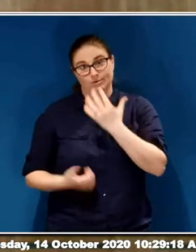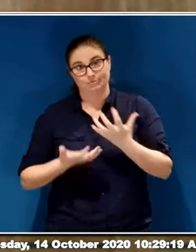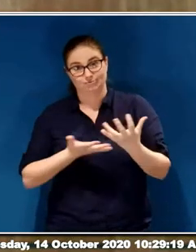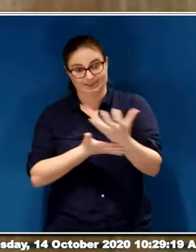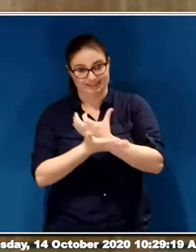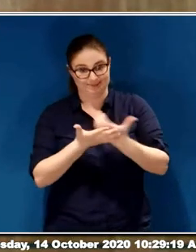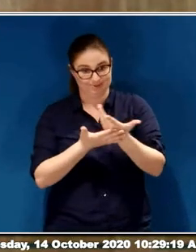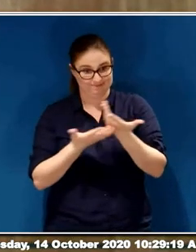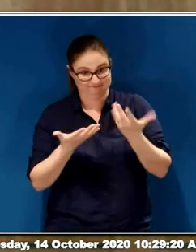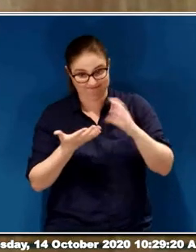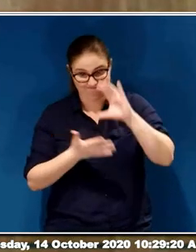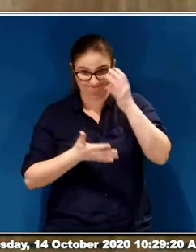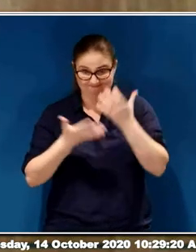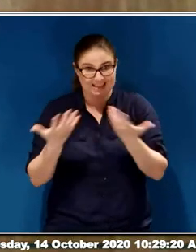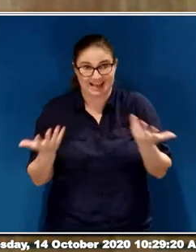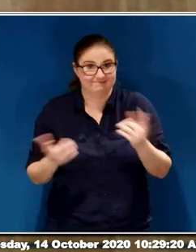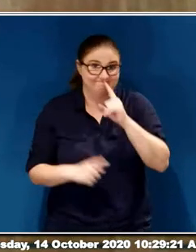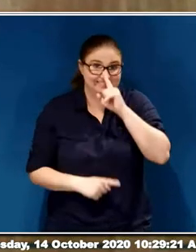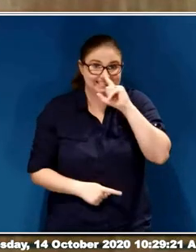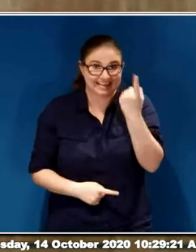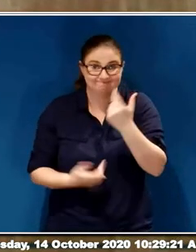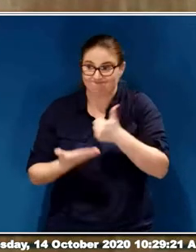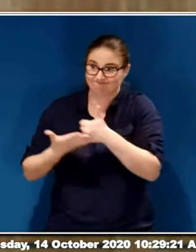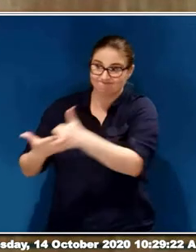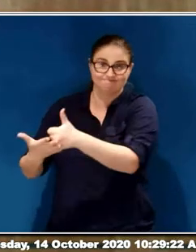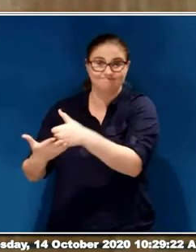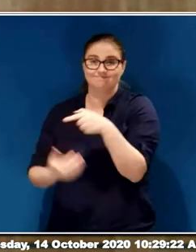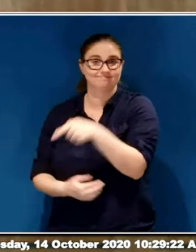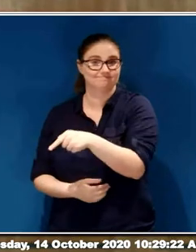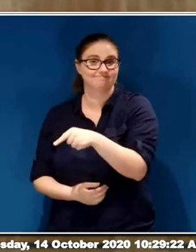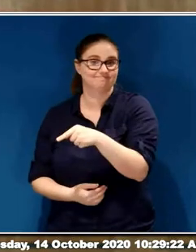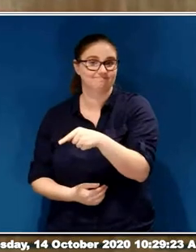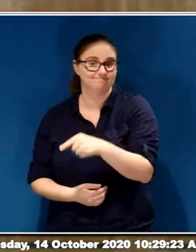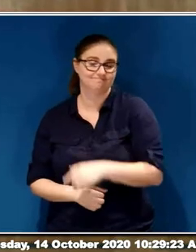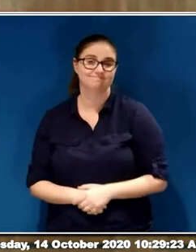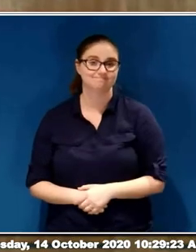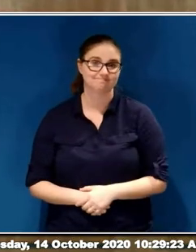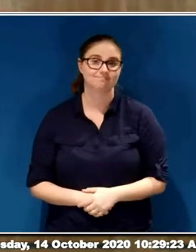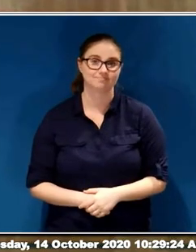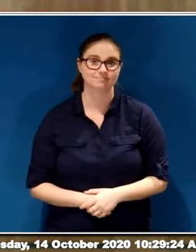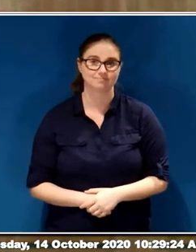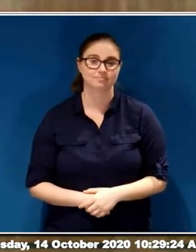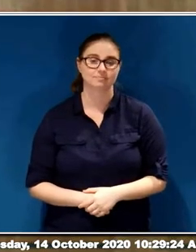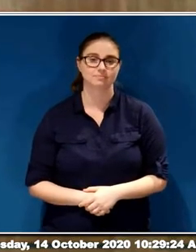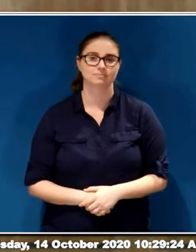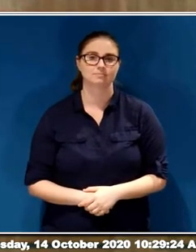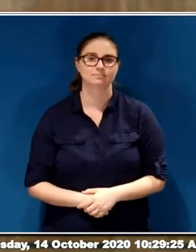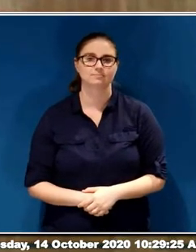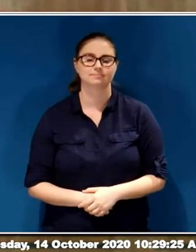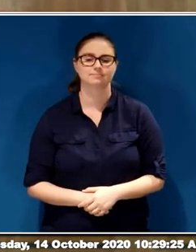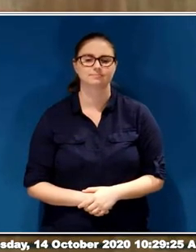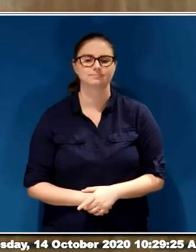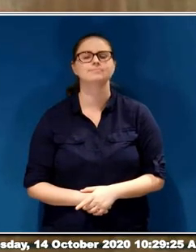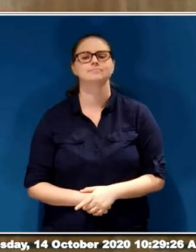the support for Kobe that he required. At paragraph 48 of your statement you say that by the end